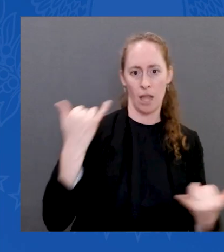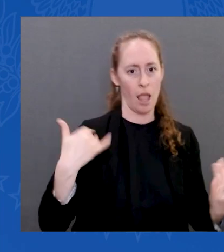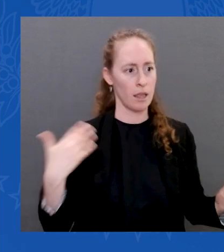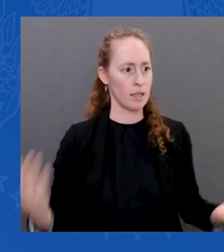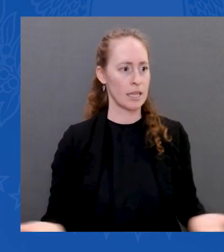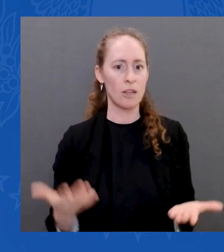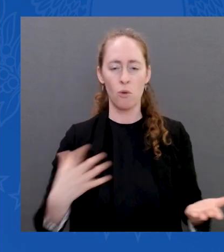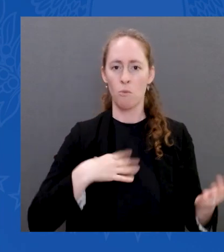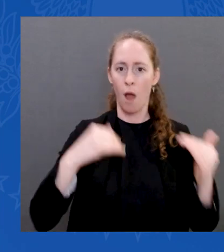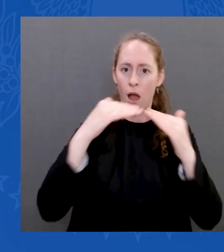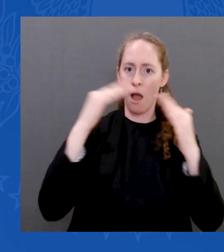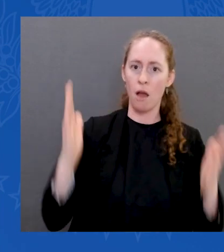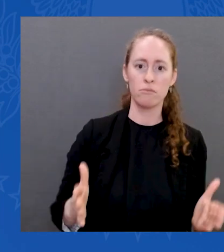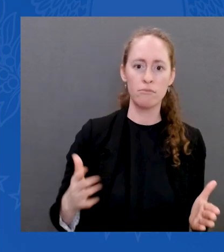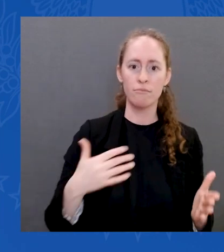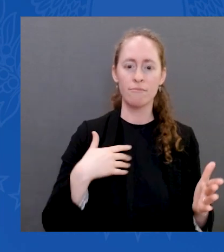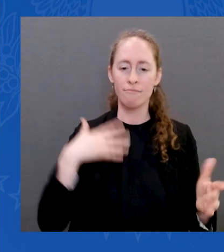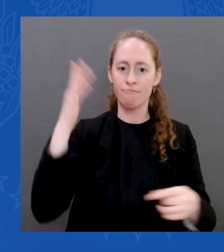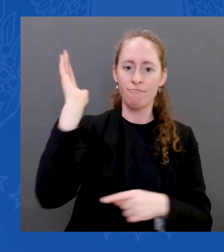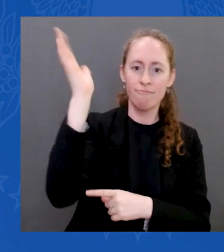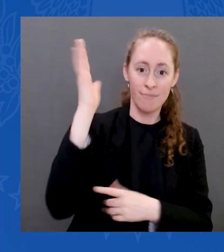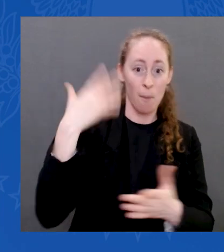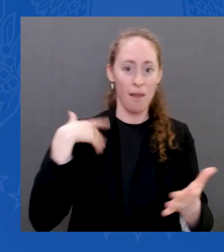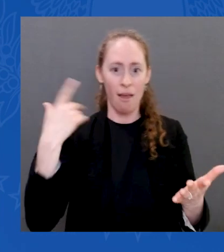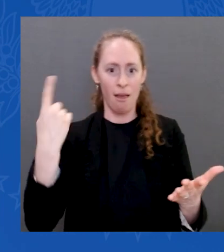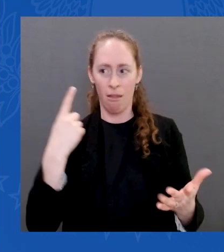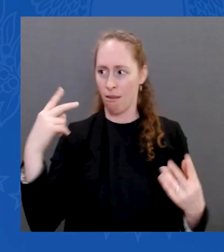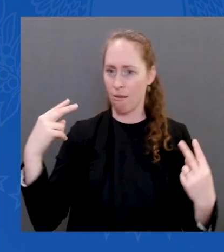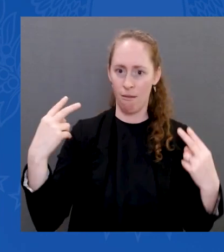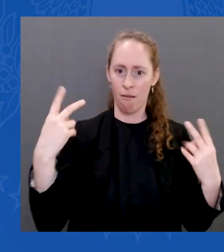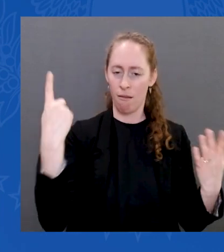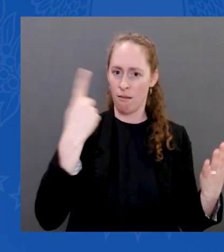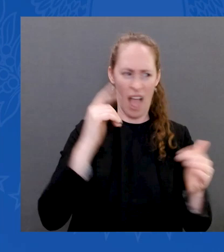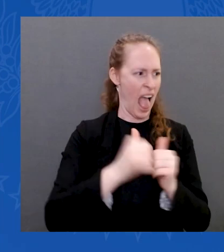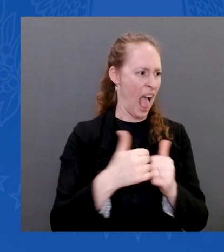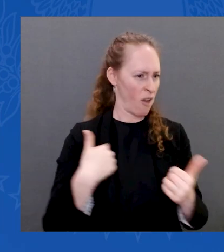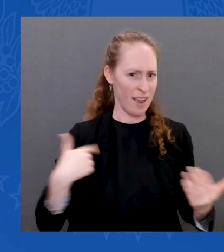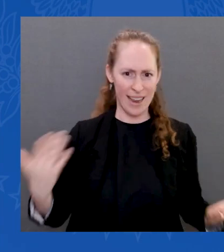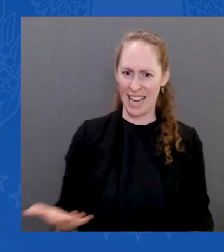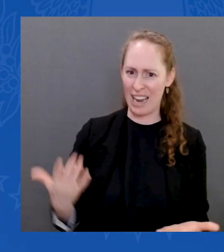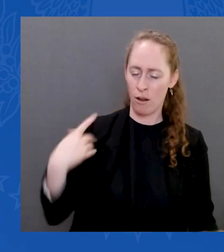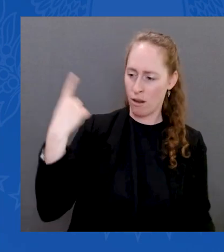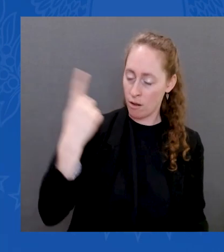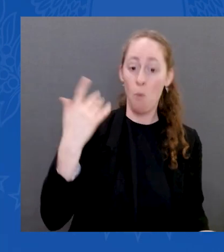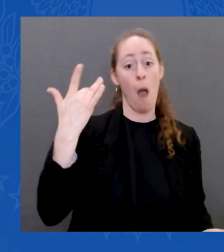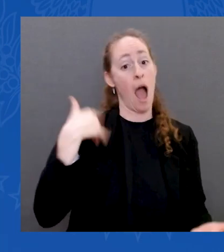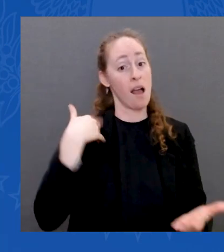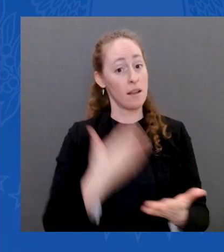I wonder how I got here. I got here because of my parents and my teachers.